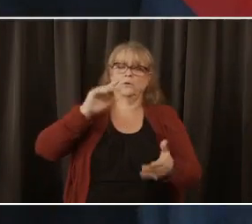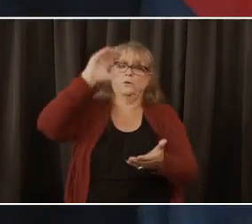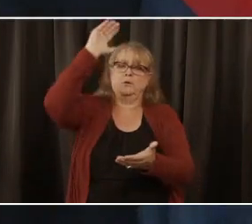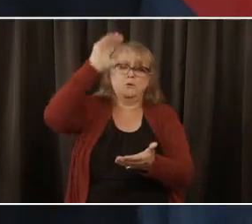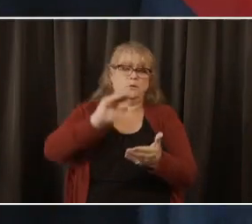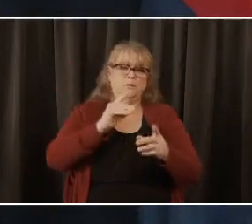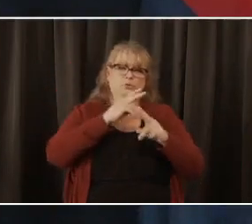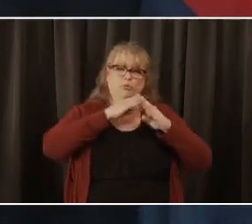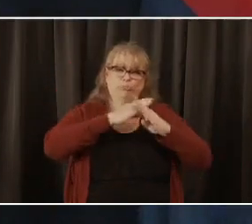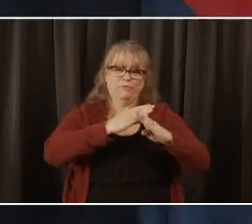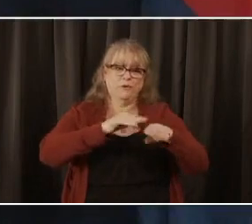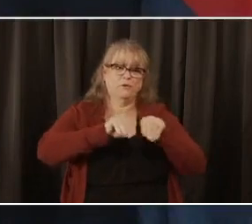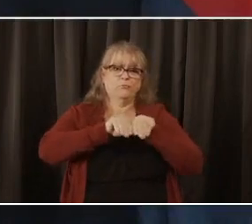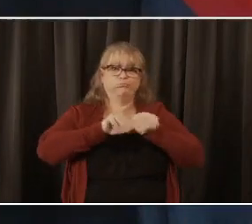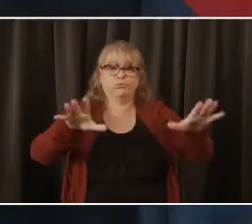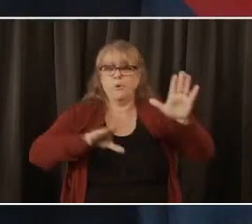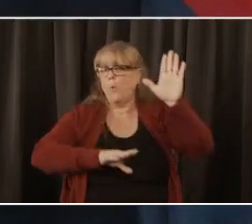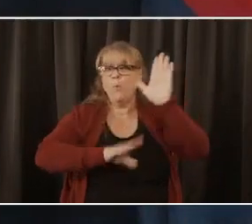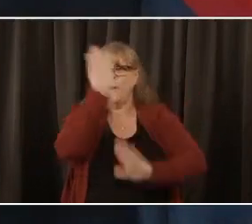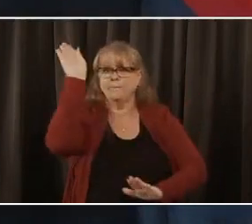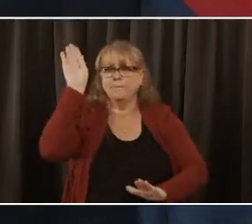But now everyone especially those who aren't vaccinated